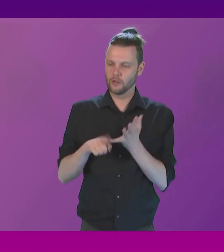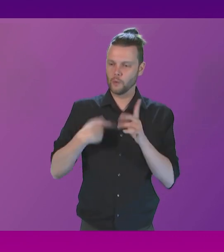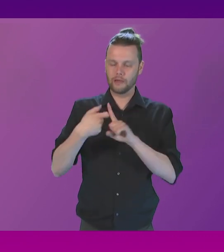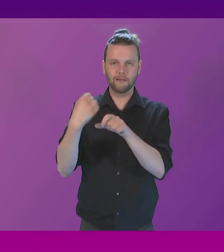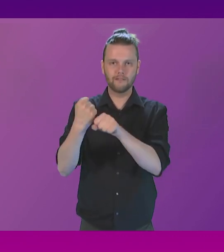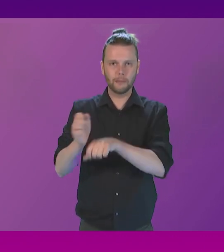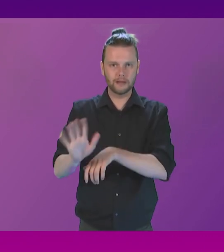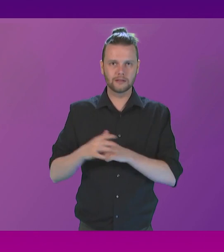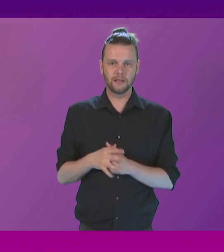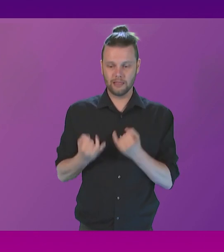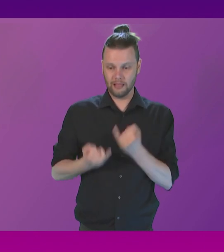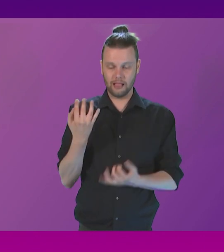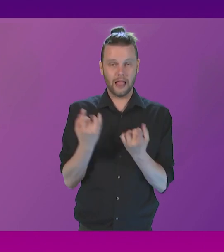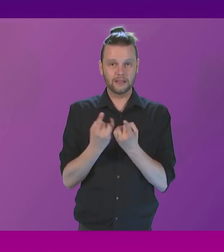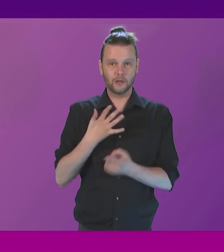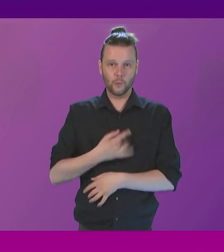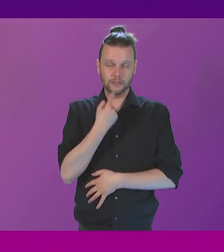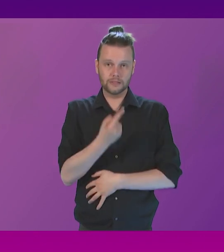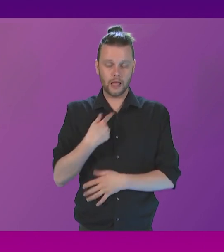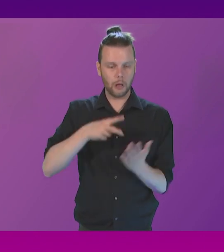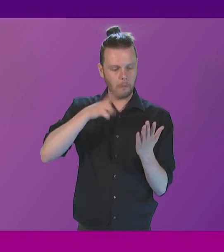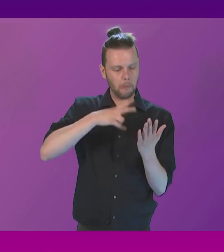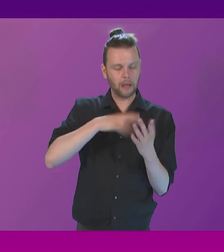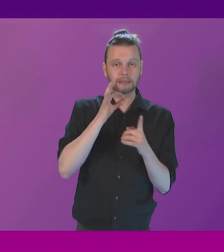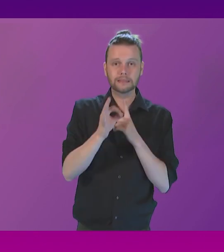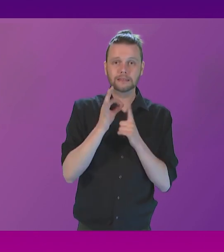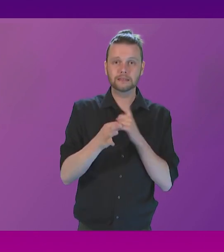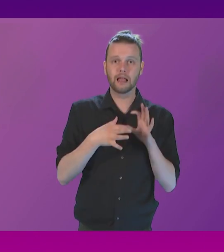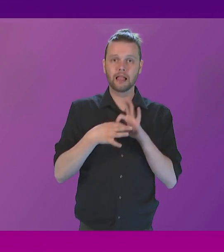The very last point that I will make is that we have read the detail of the Supreme Court